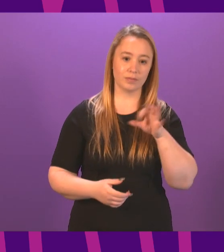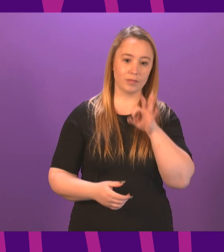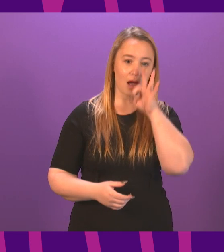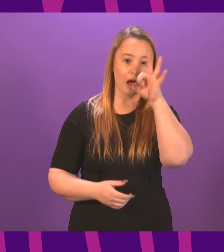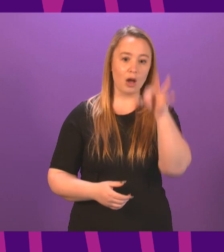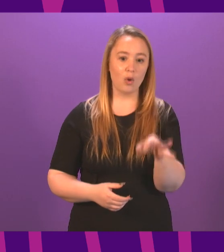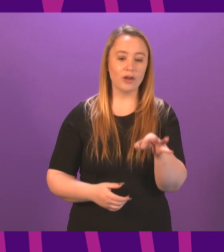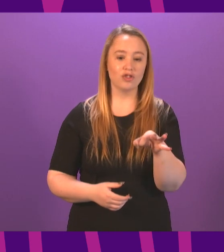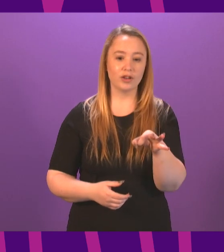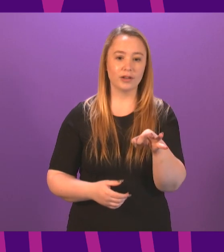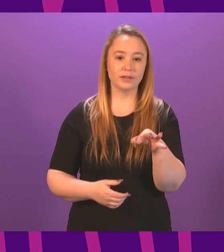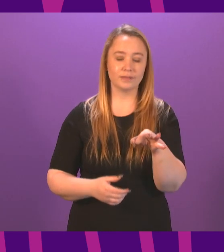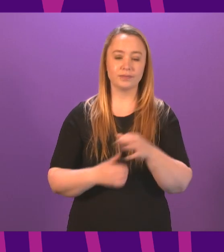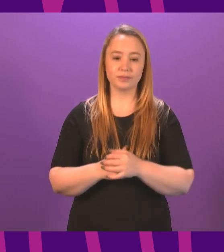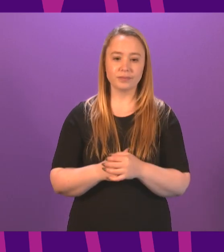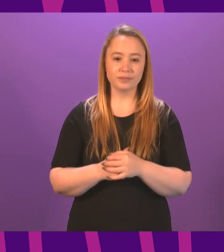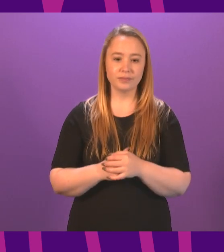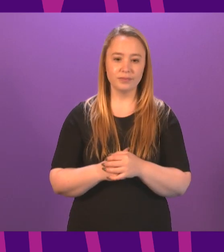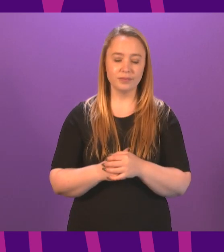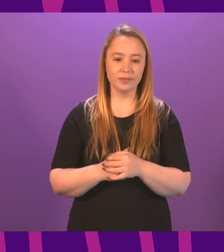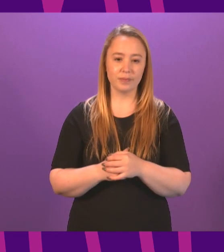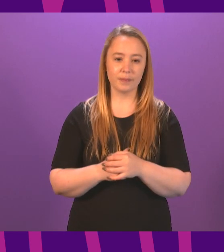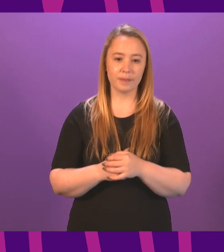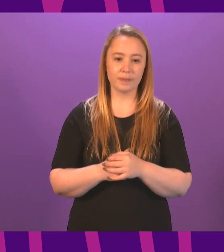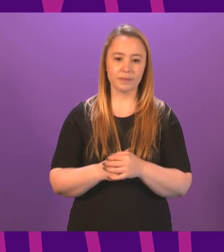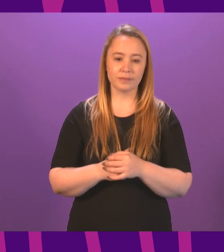To ask the First Minister whether the Scottish Government will consider putting travel restrictions